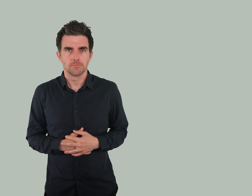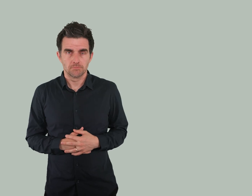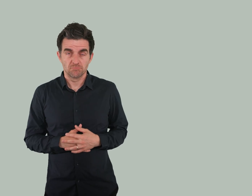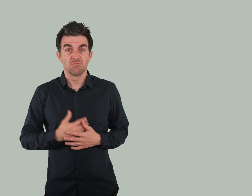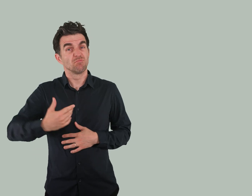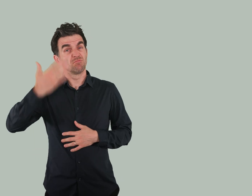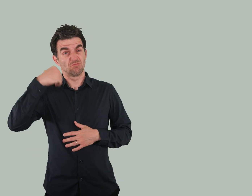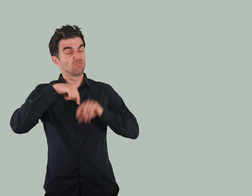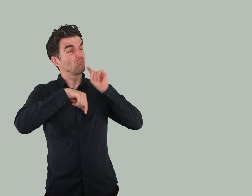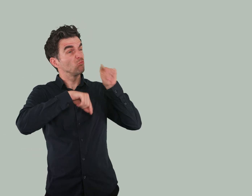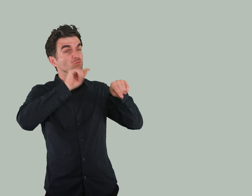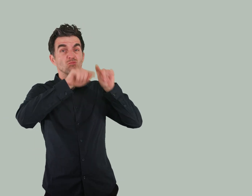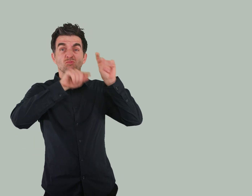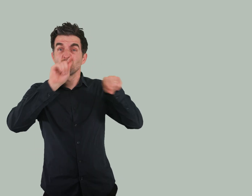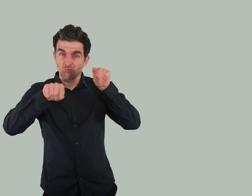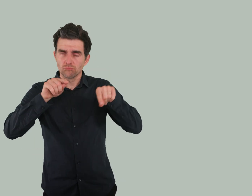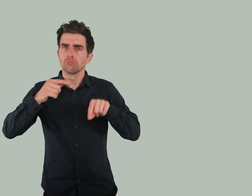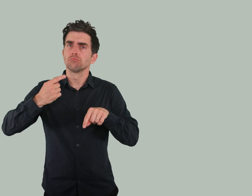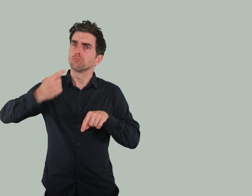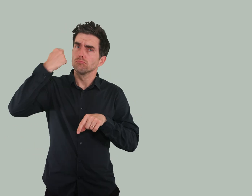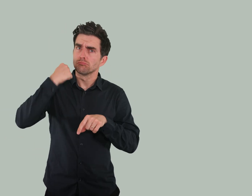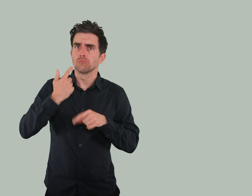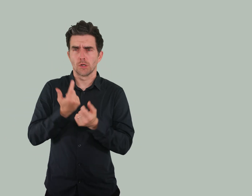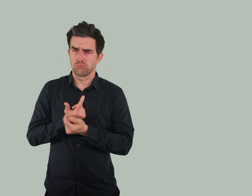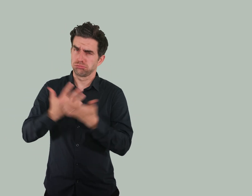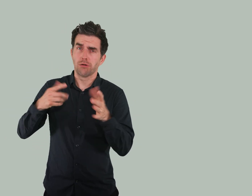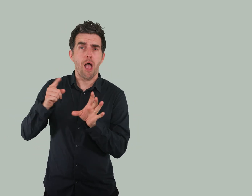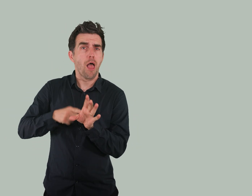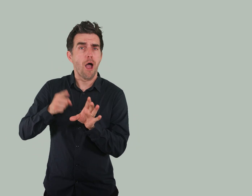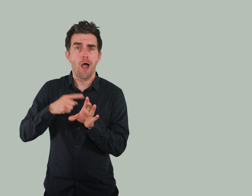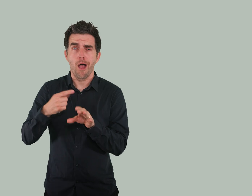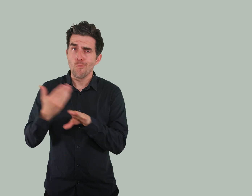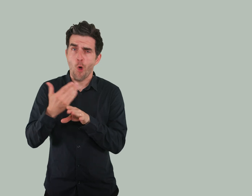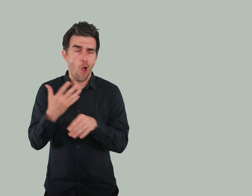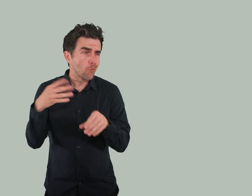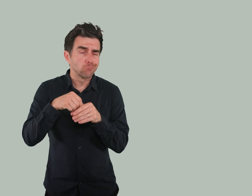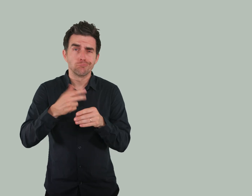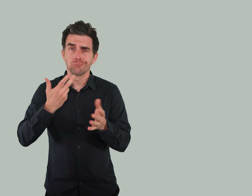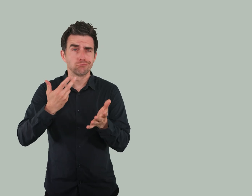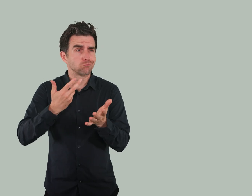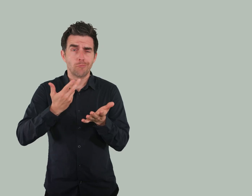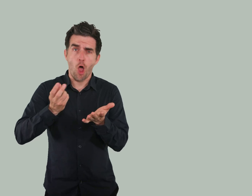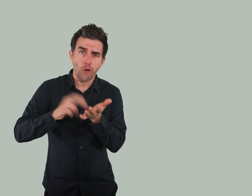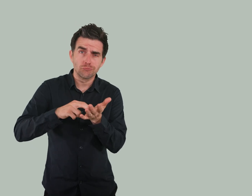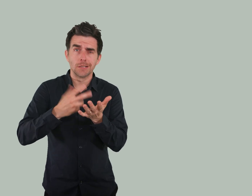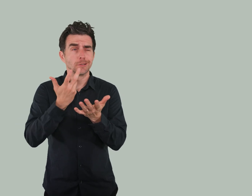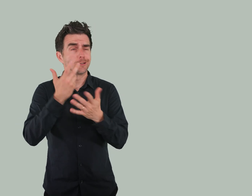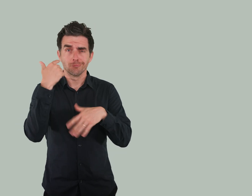235. The sectors that have traditionally absorbed many young people have contracted,